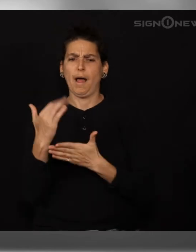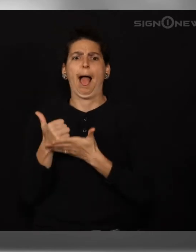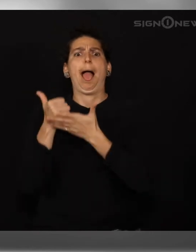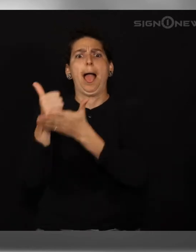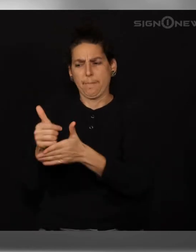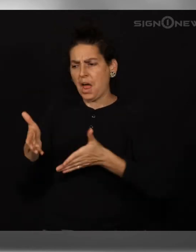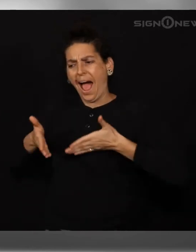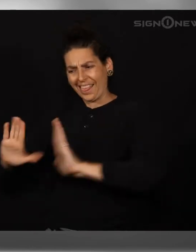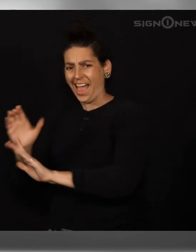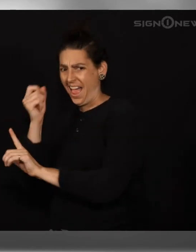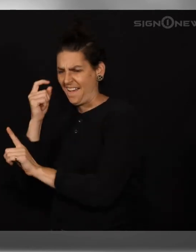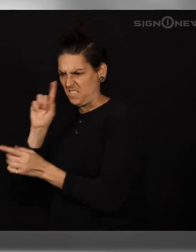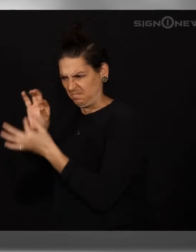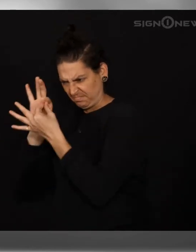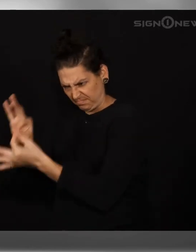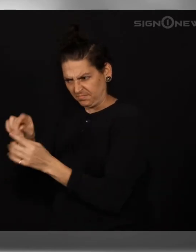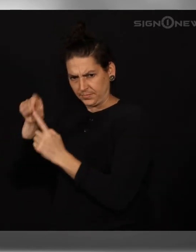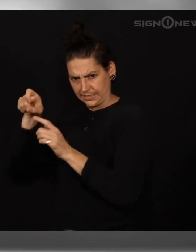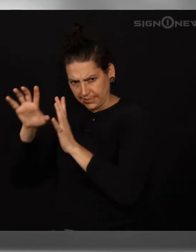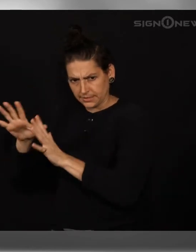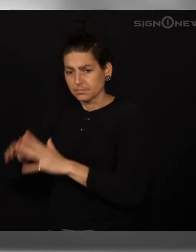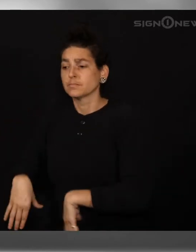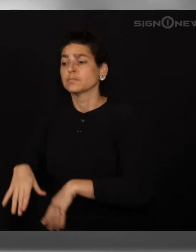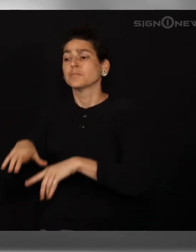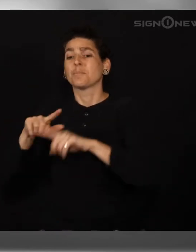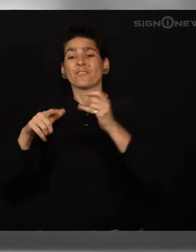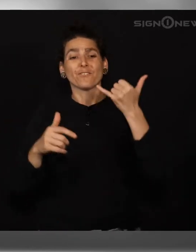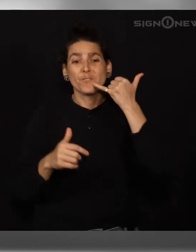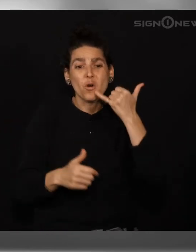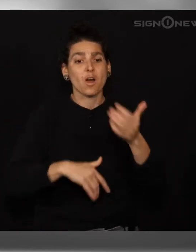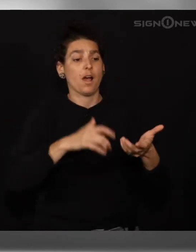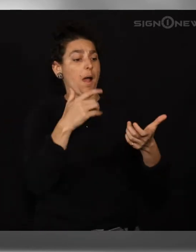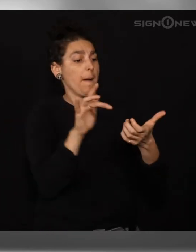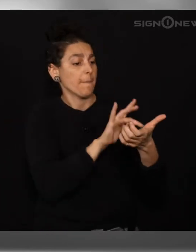If you use a phone or tablet as your assistive device, know that taking pictures